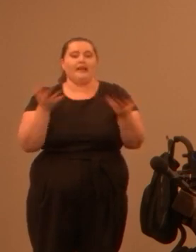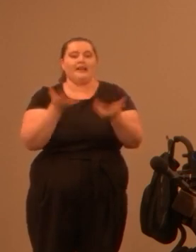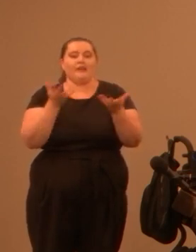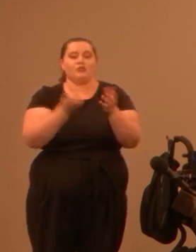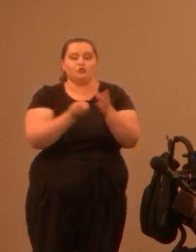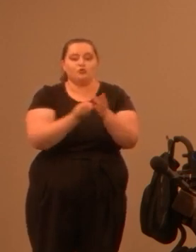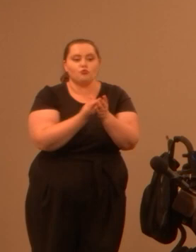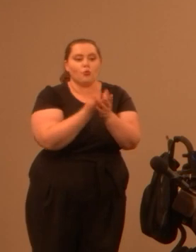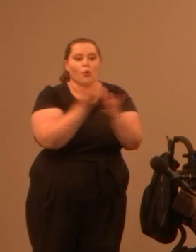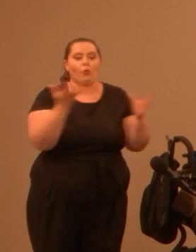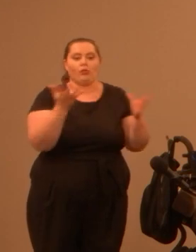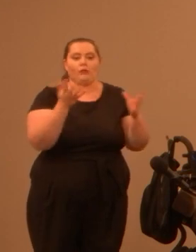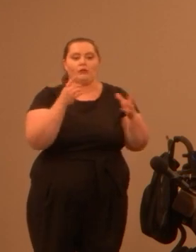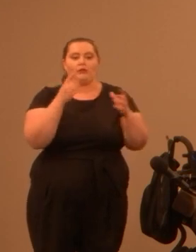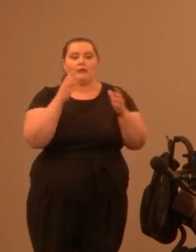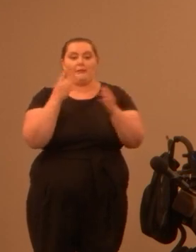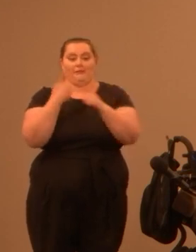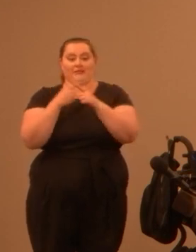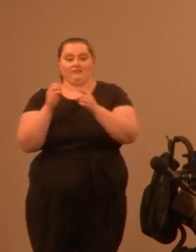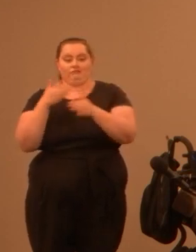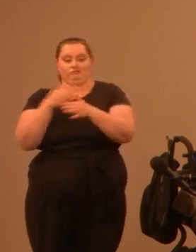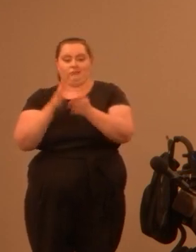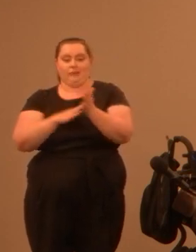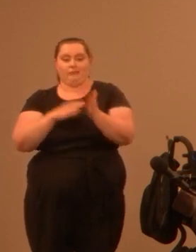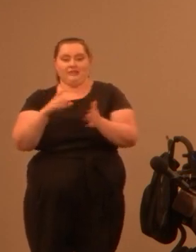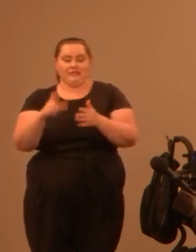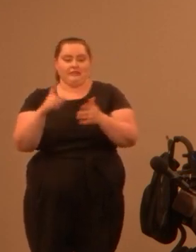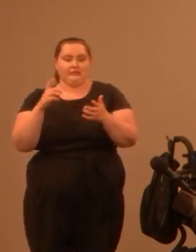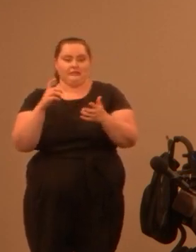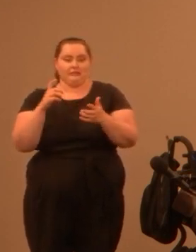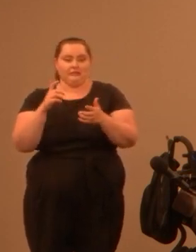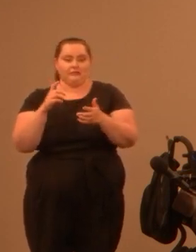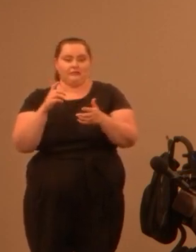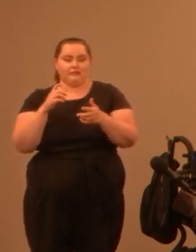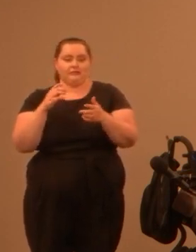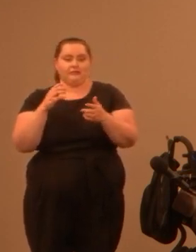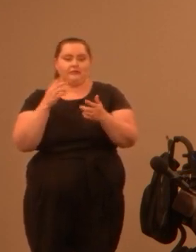as Master of Ceremonies, his highest talent and spearheaded accessibility